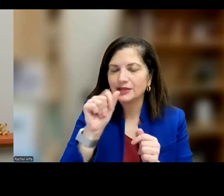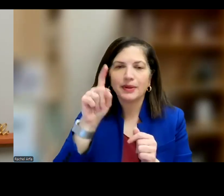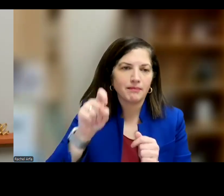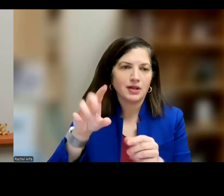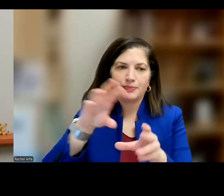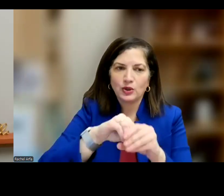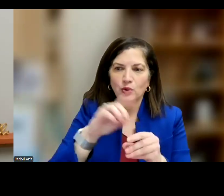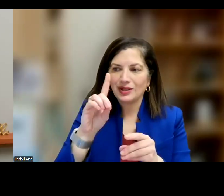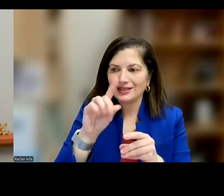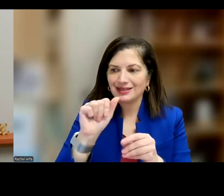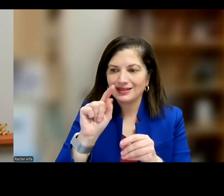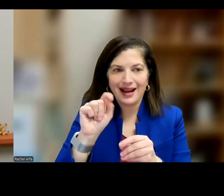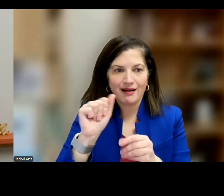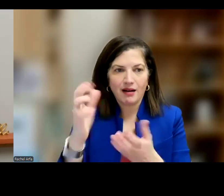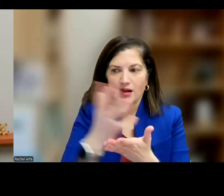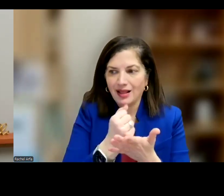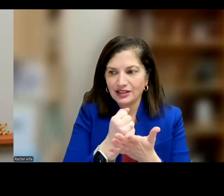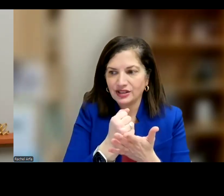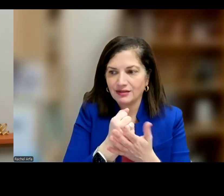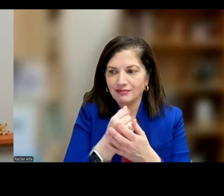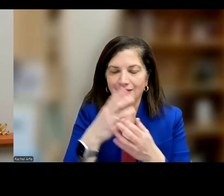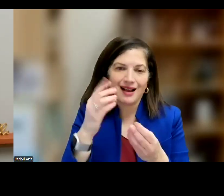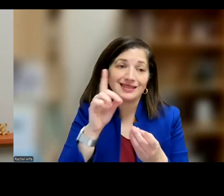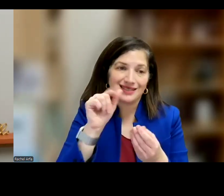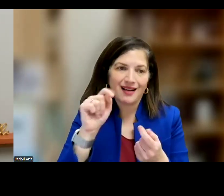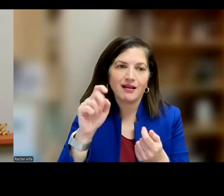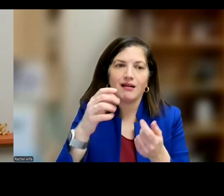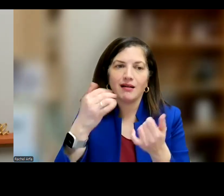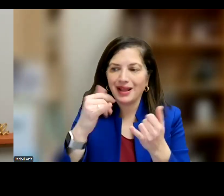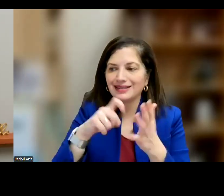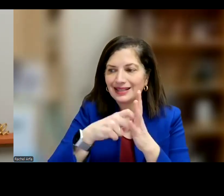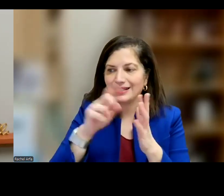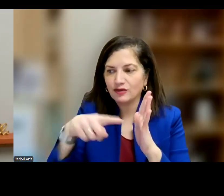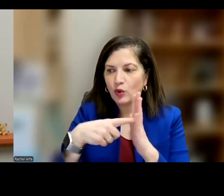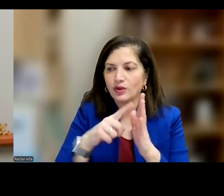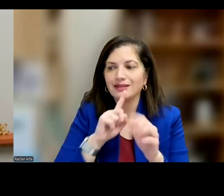13:03:58 Chicago. Disability must be 13:04:00 included in data collection, and